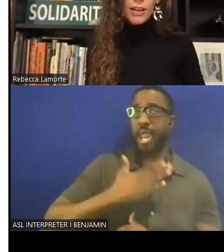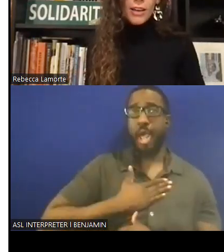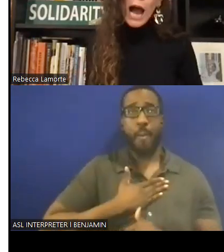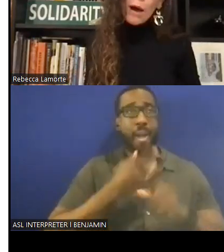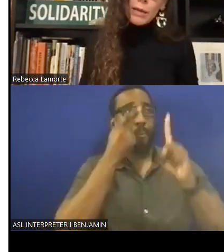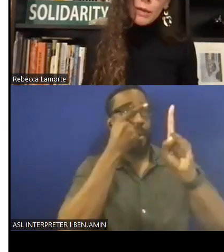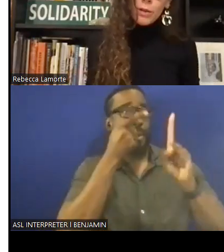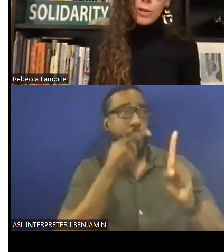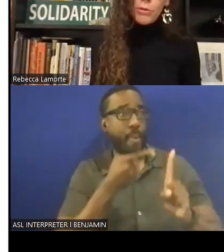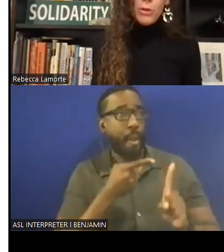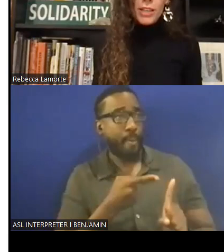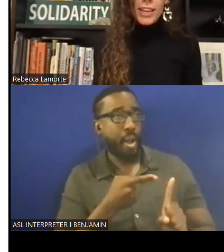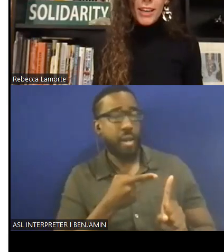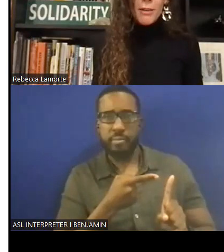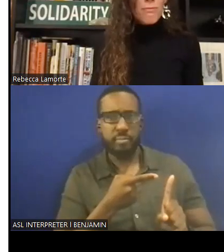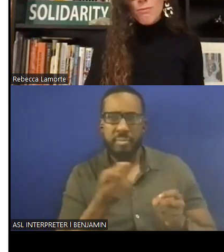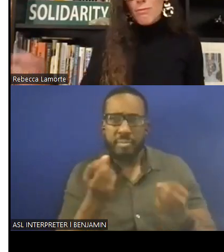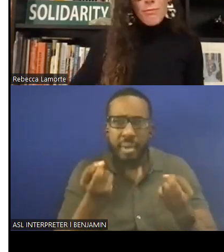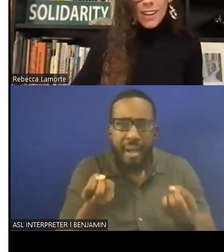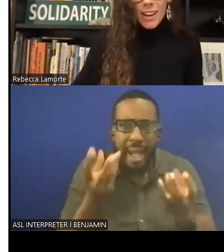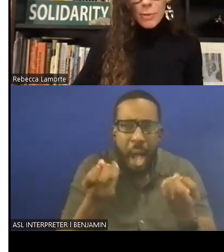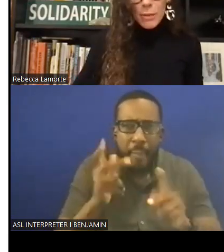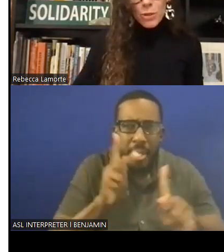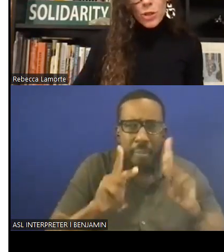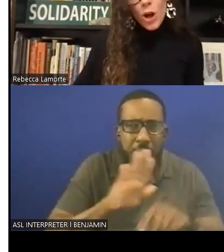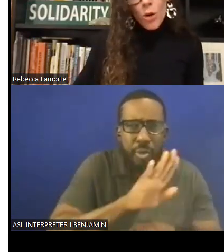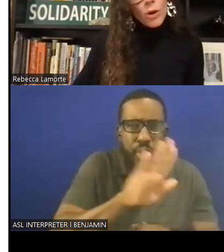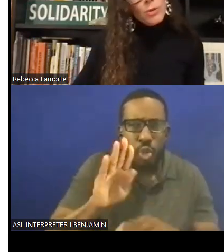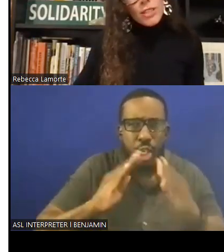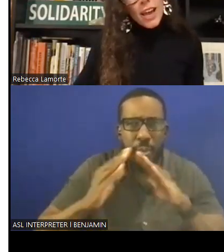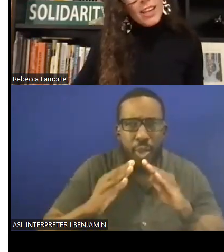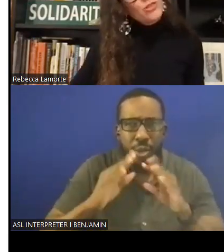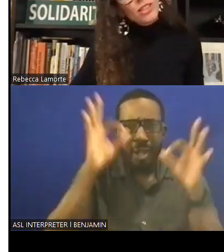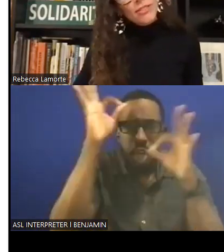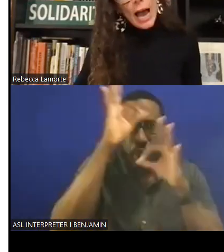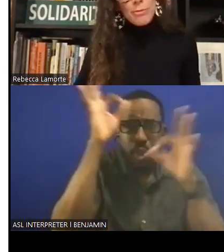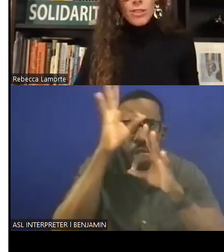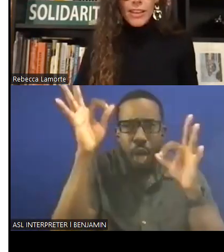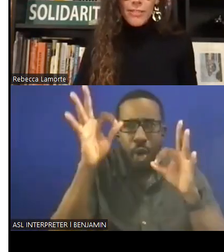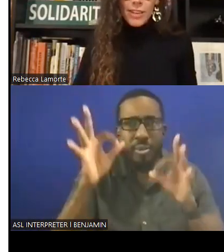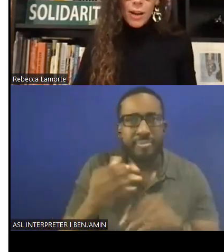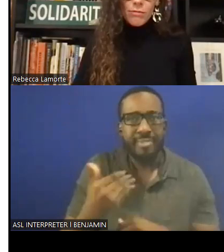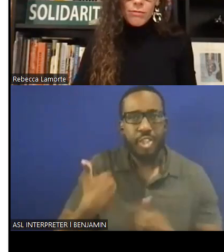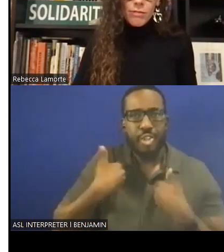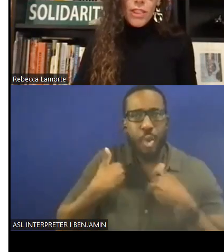How many people in your community may not have been able to know what you were saying, 'cause you didn't have captions on that video?